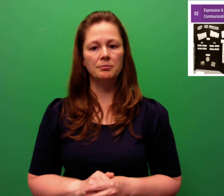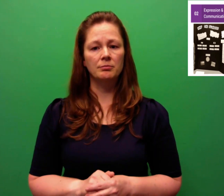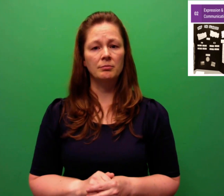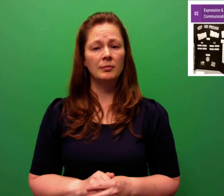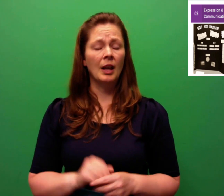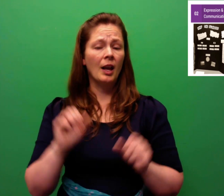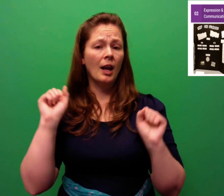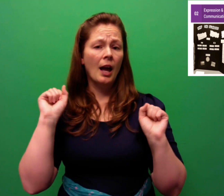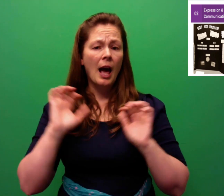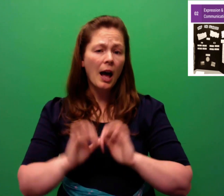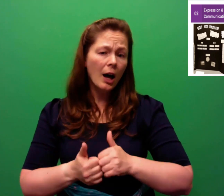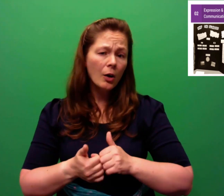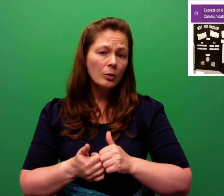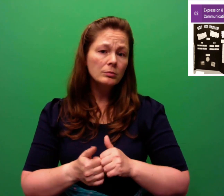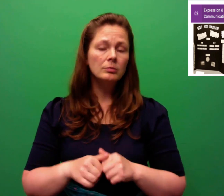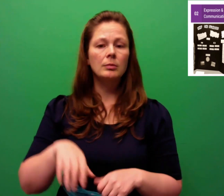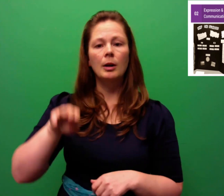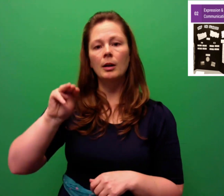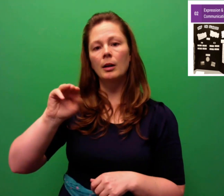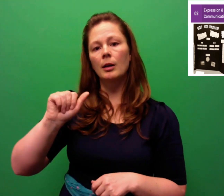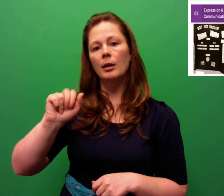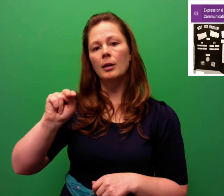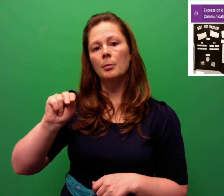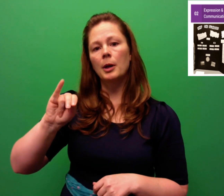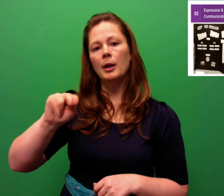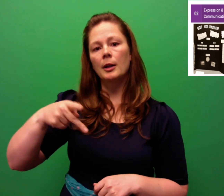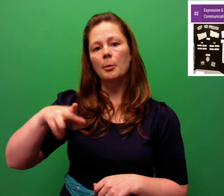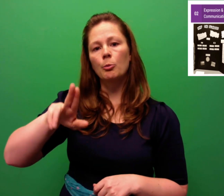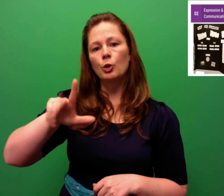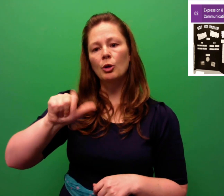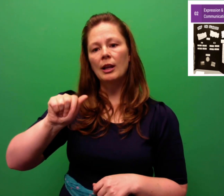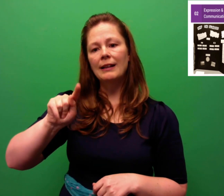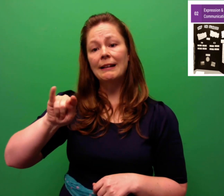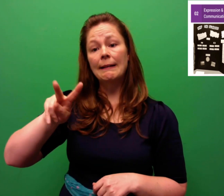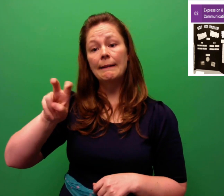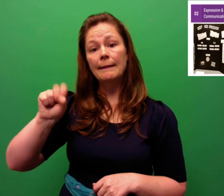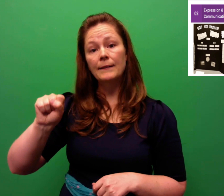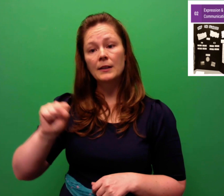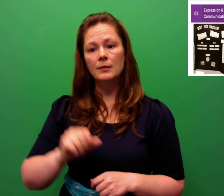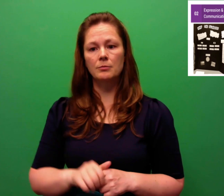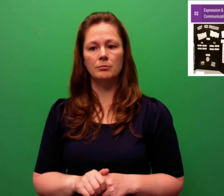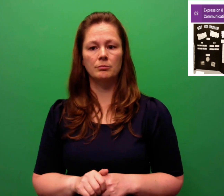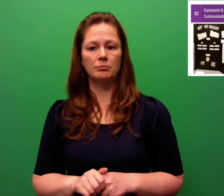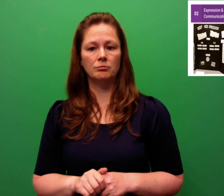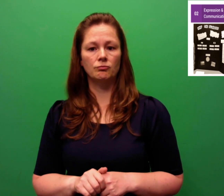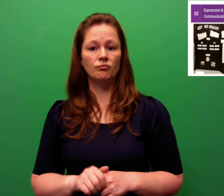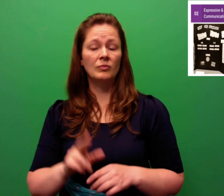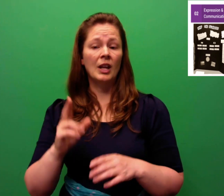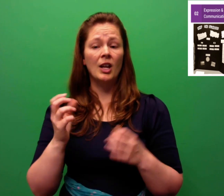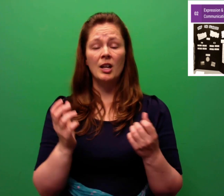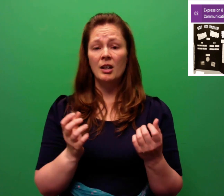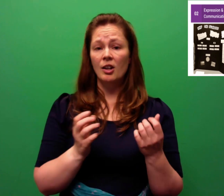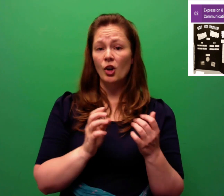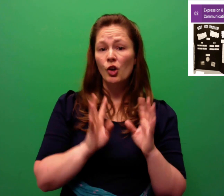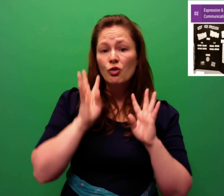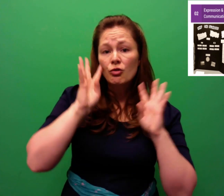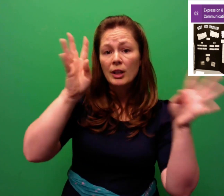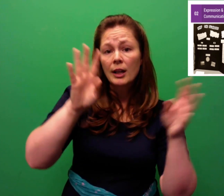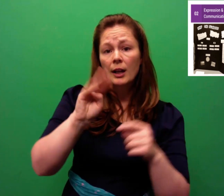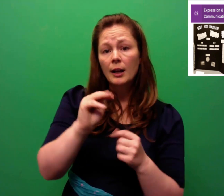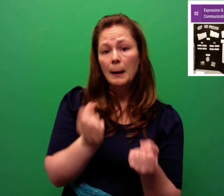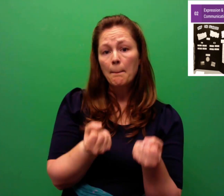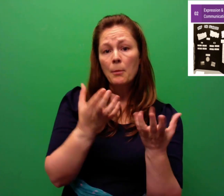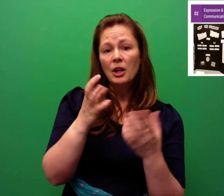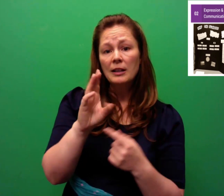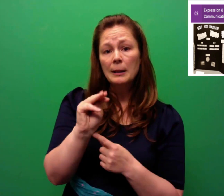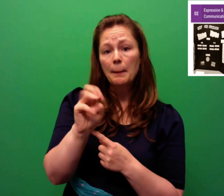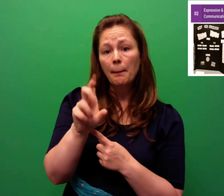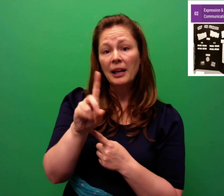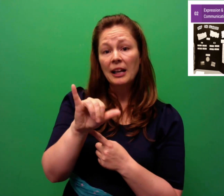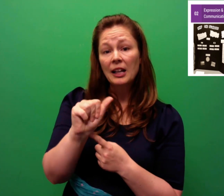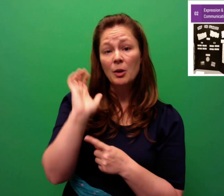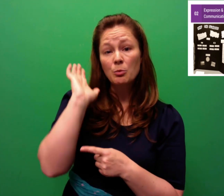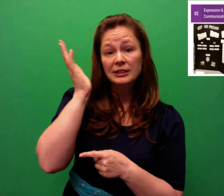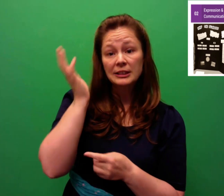ideas using a range of methods. This includes using multimedia, creating